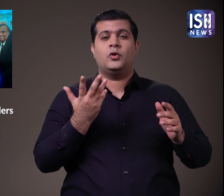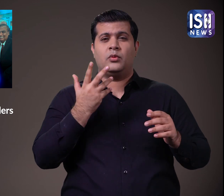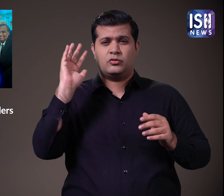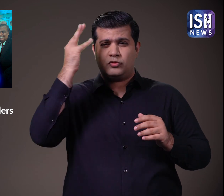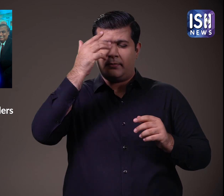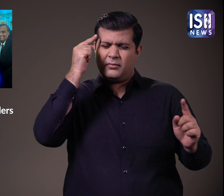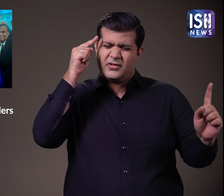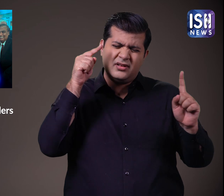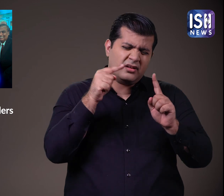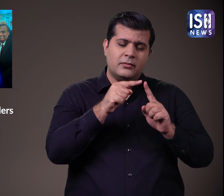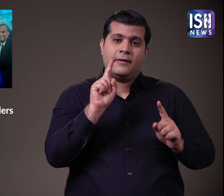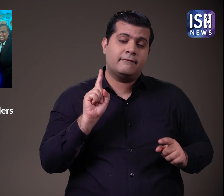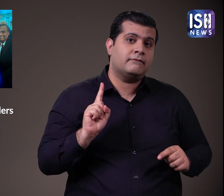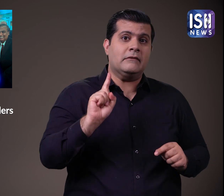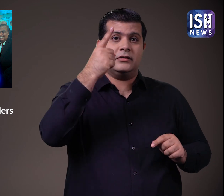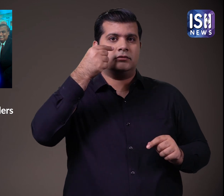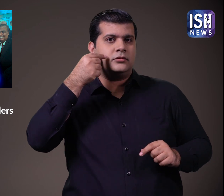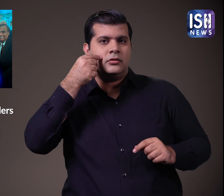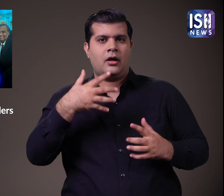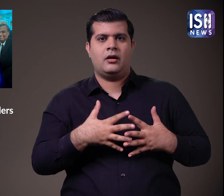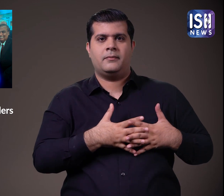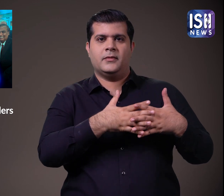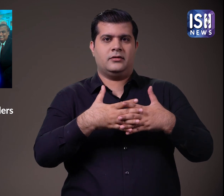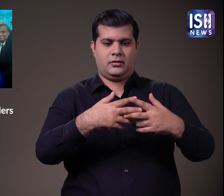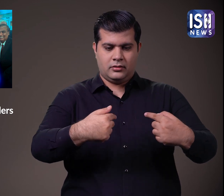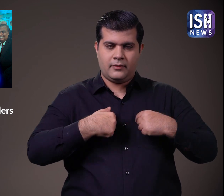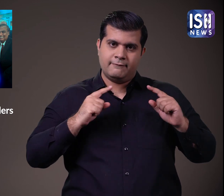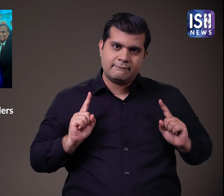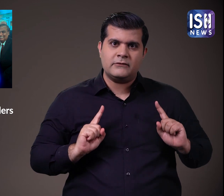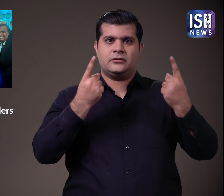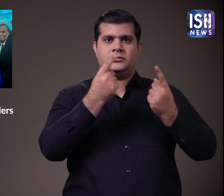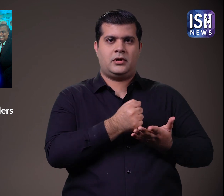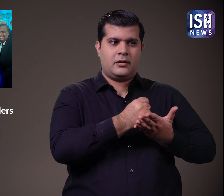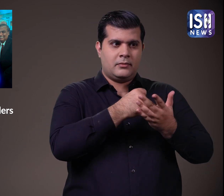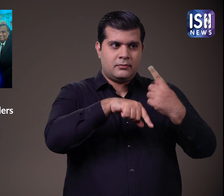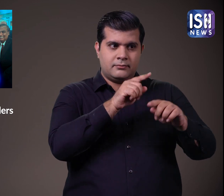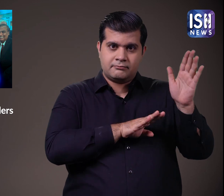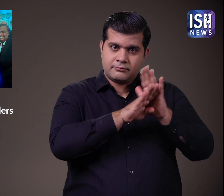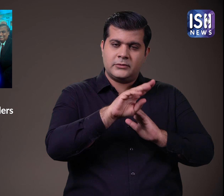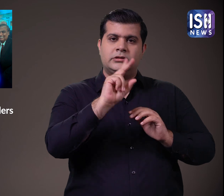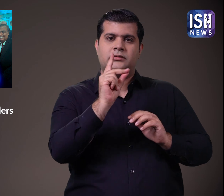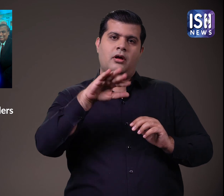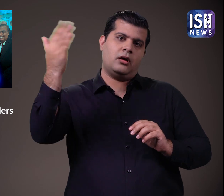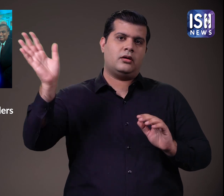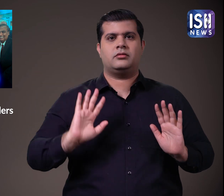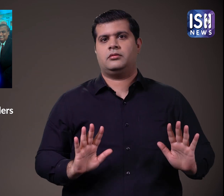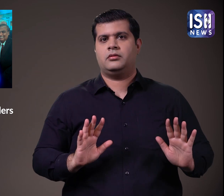Trump had promised to give priority to US citizens before any immigrant